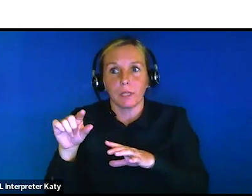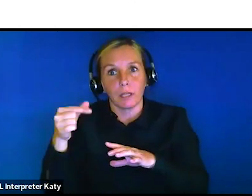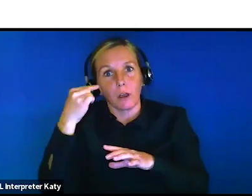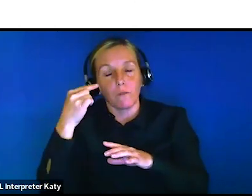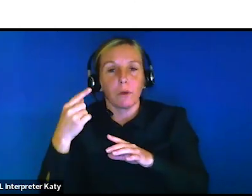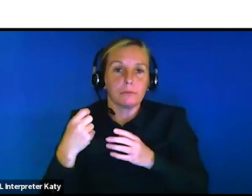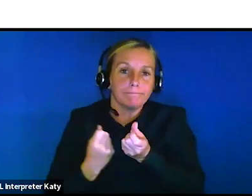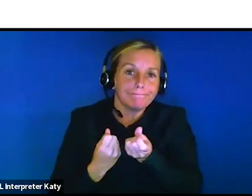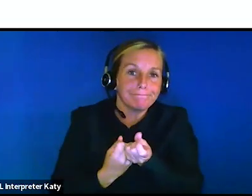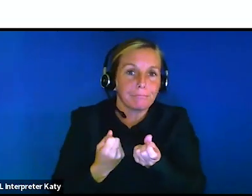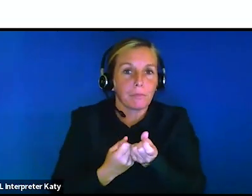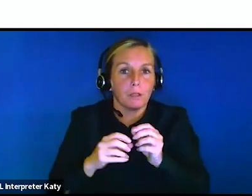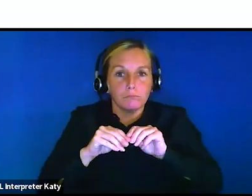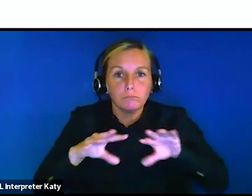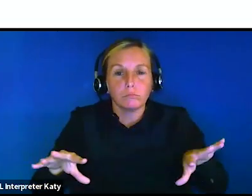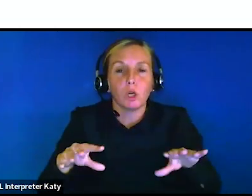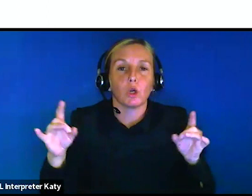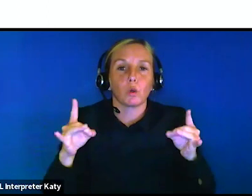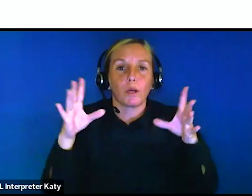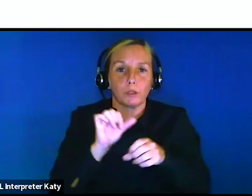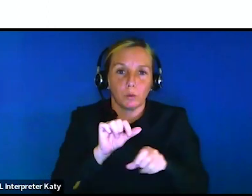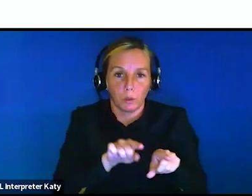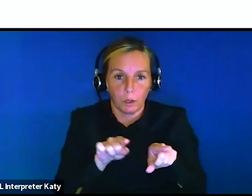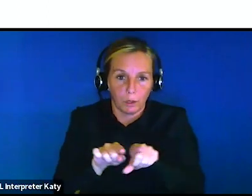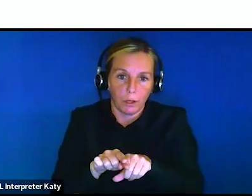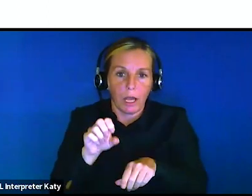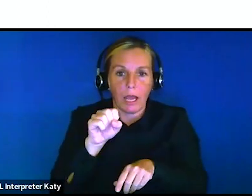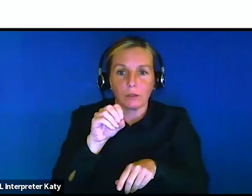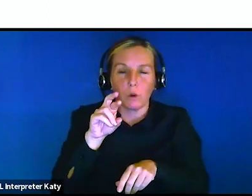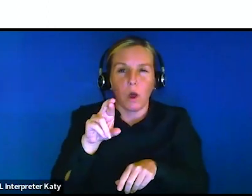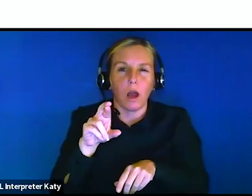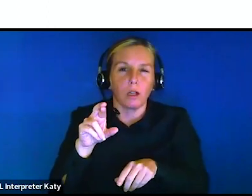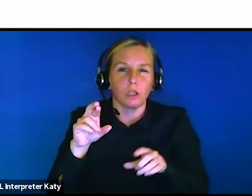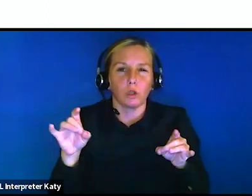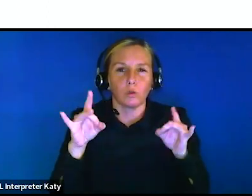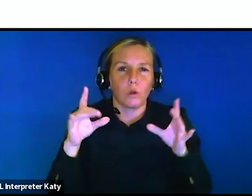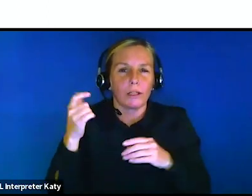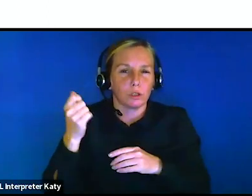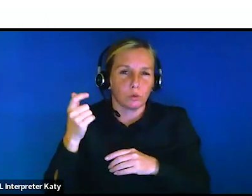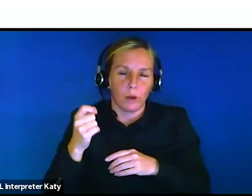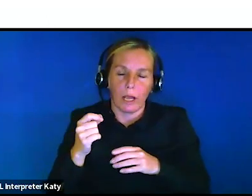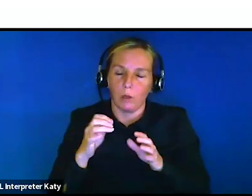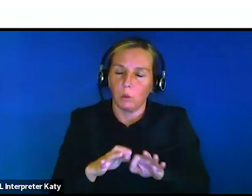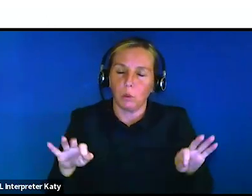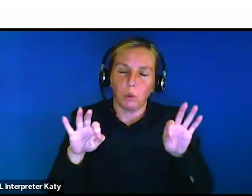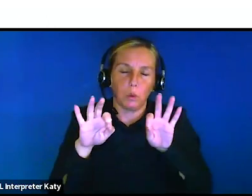The State Opioid Response Grant, or SOR, for example, has been important resource for crisis services.